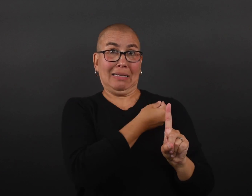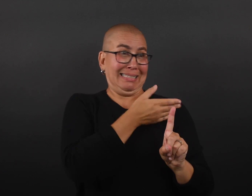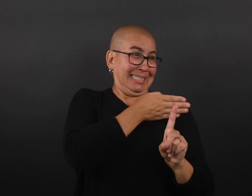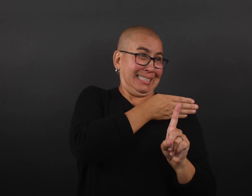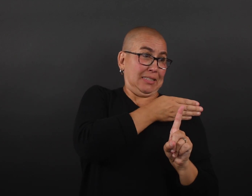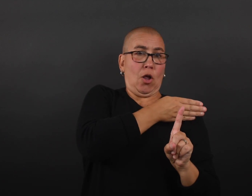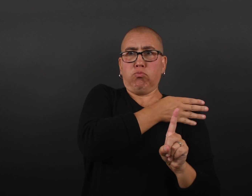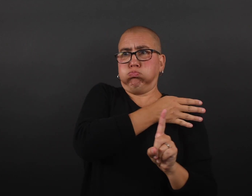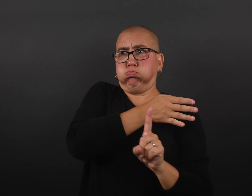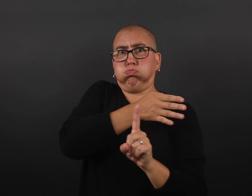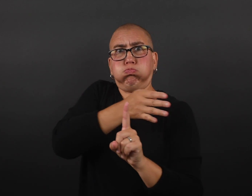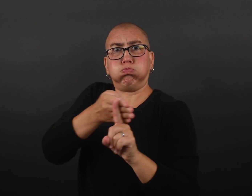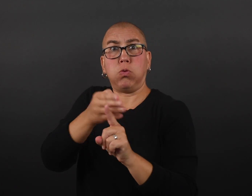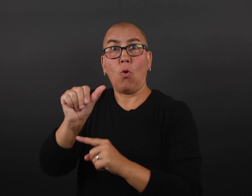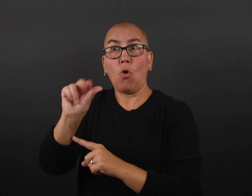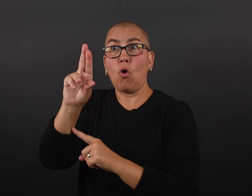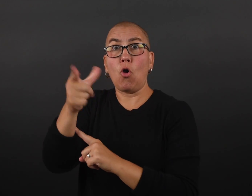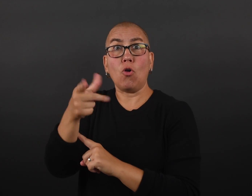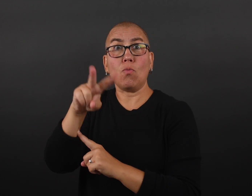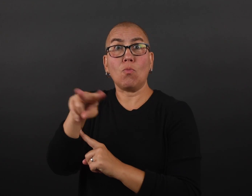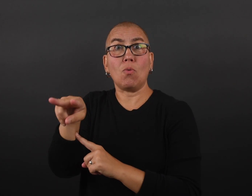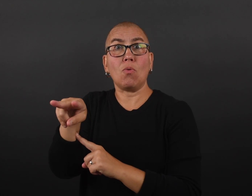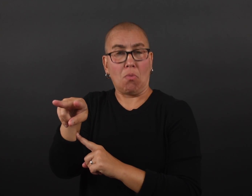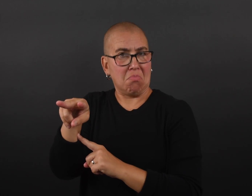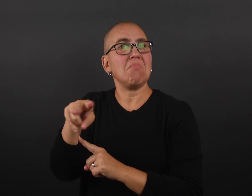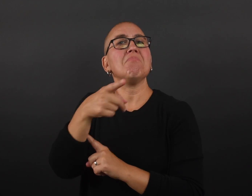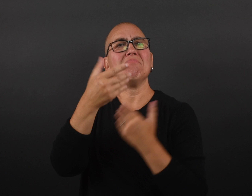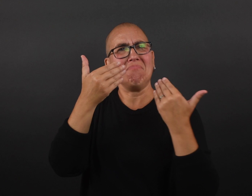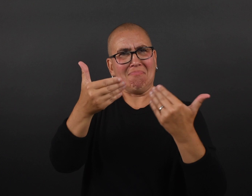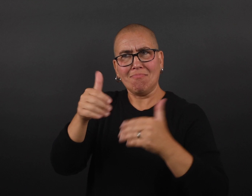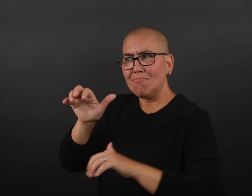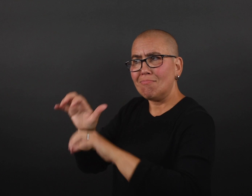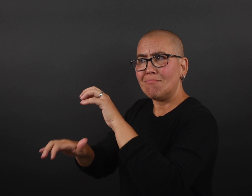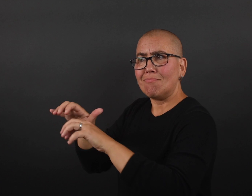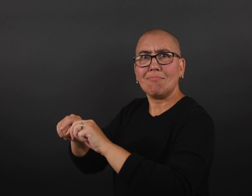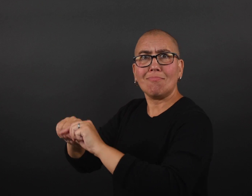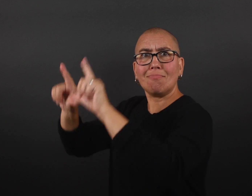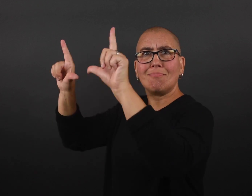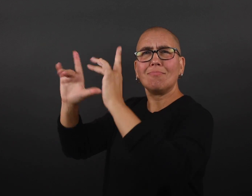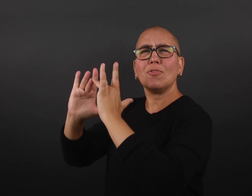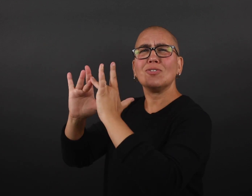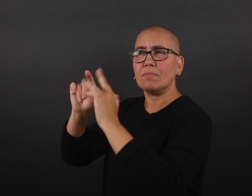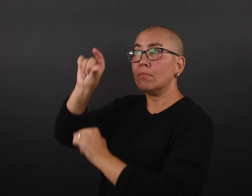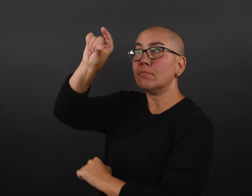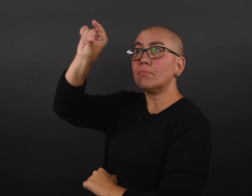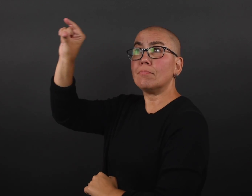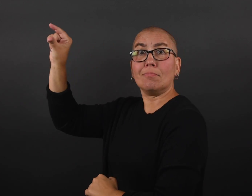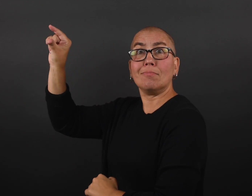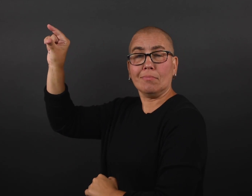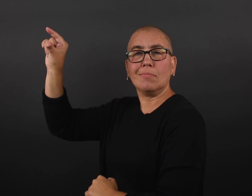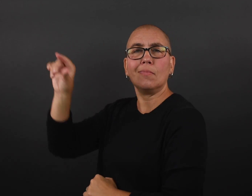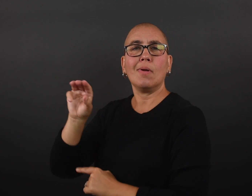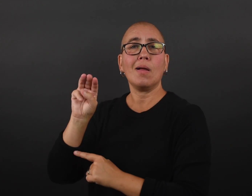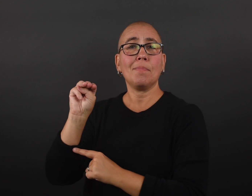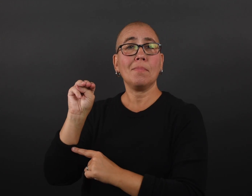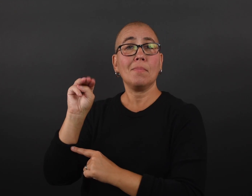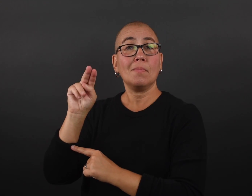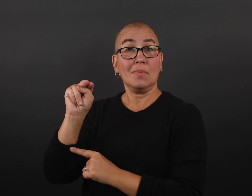Any Minnesotan who receives their first COVID-19 vaccine through August 22 can submit a request